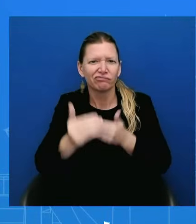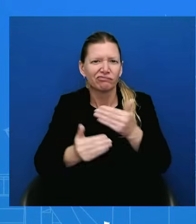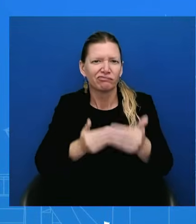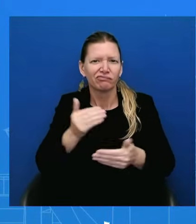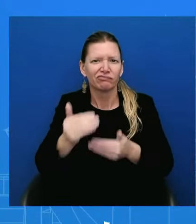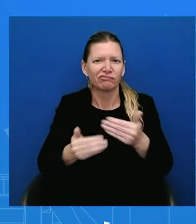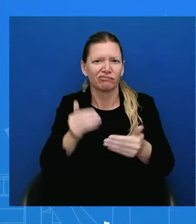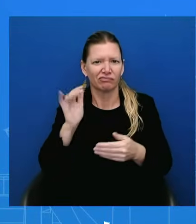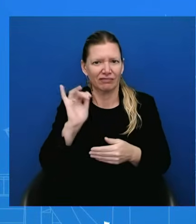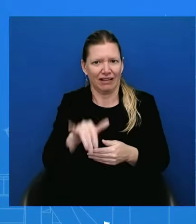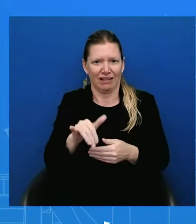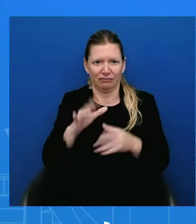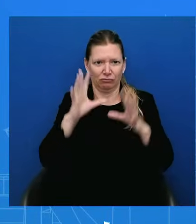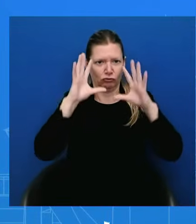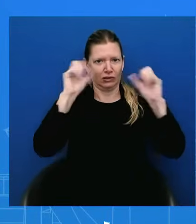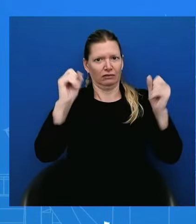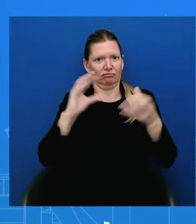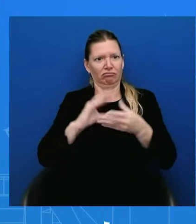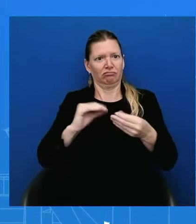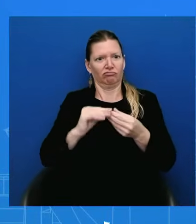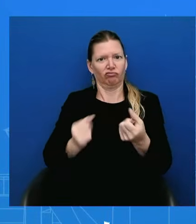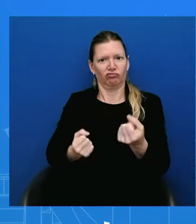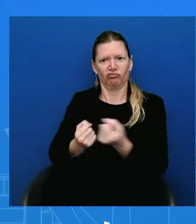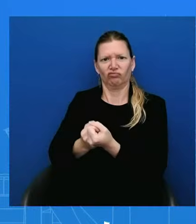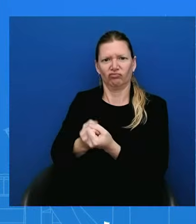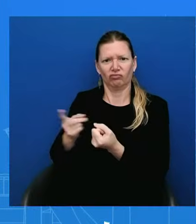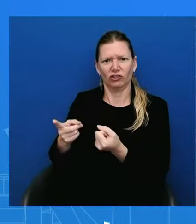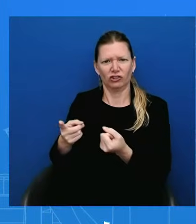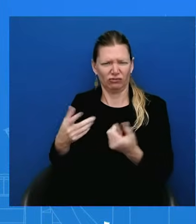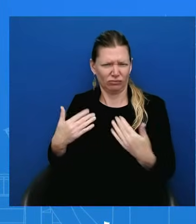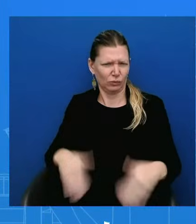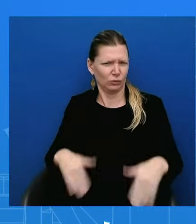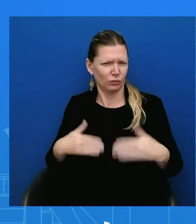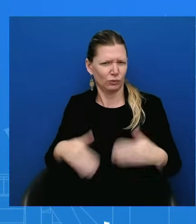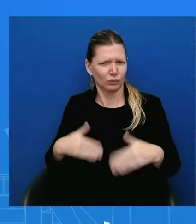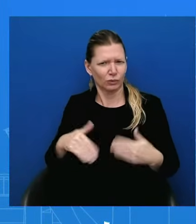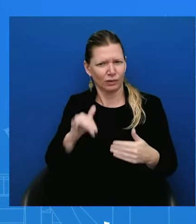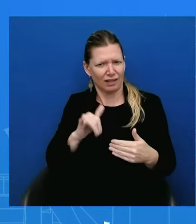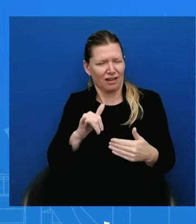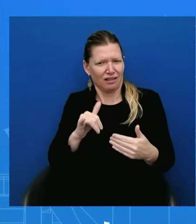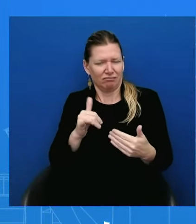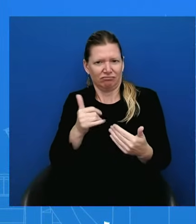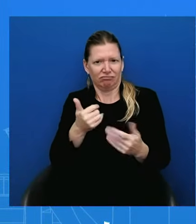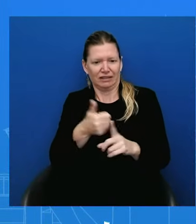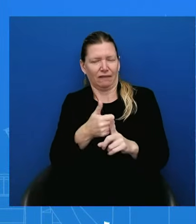I don’t want to get into hypotheticals here. They are -- pretty much have been a hand in glove,